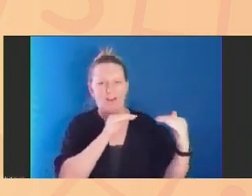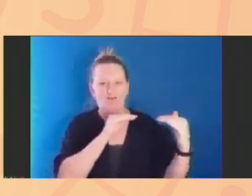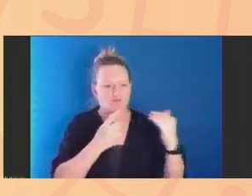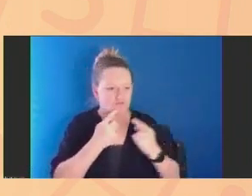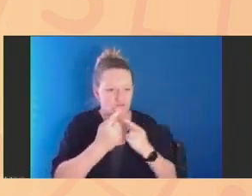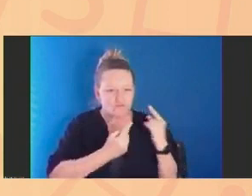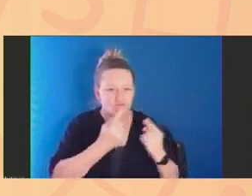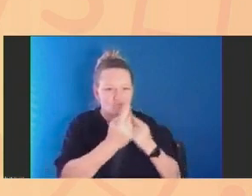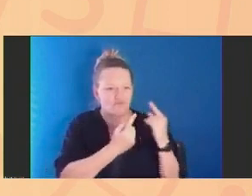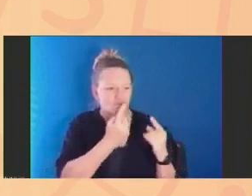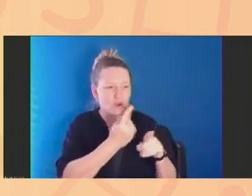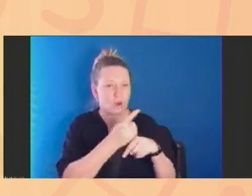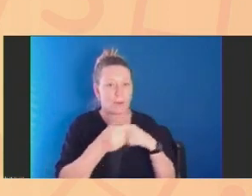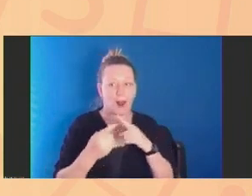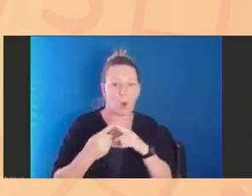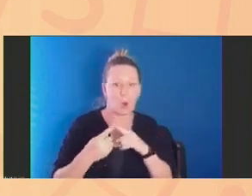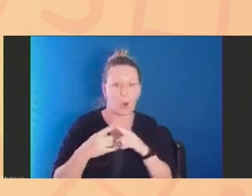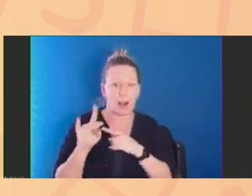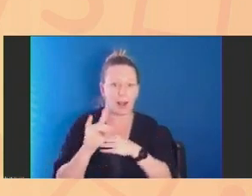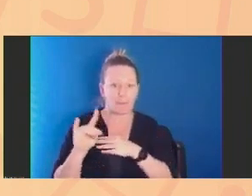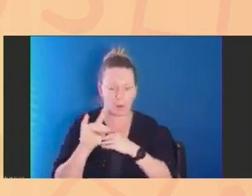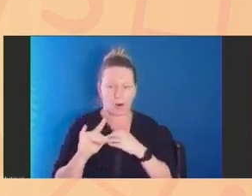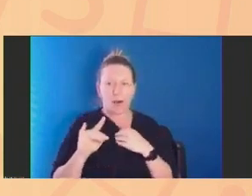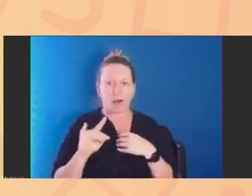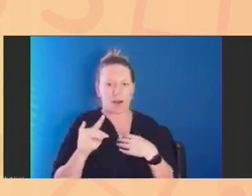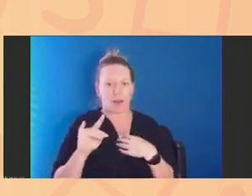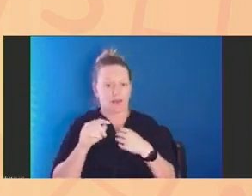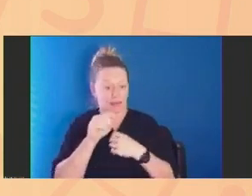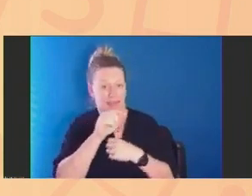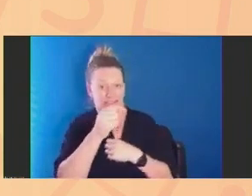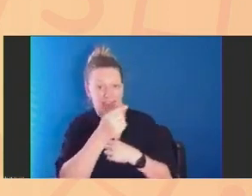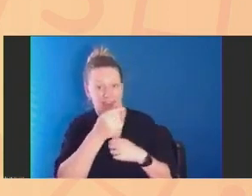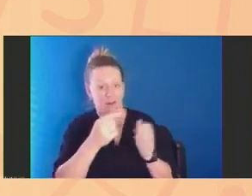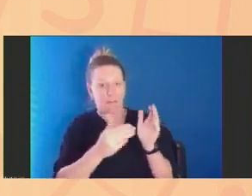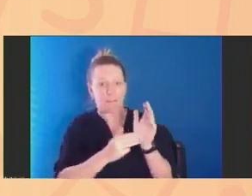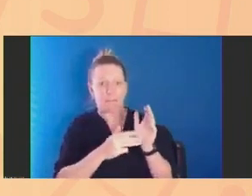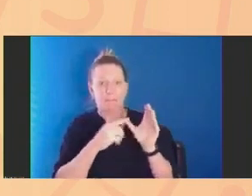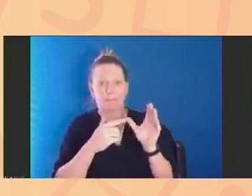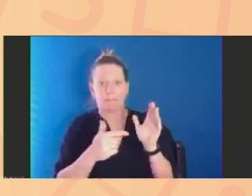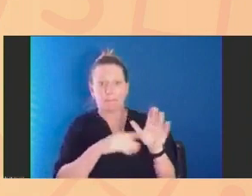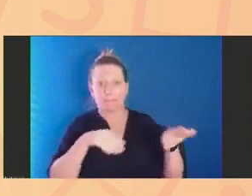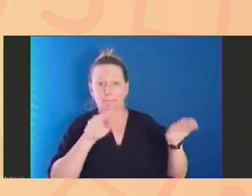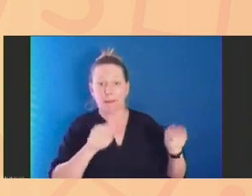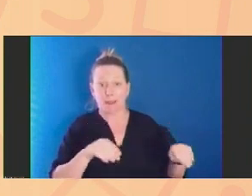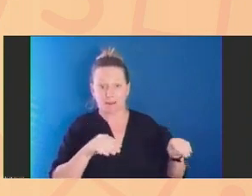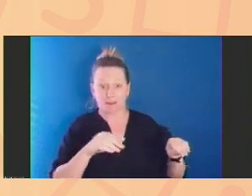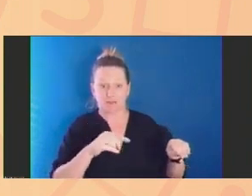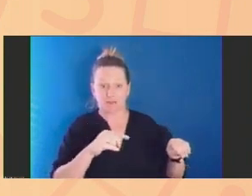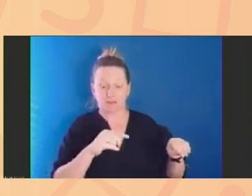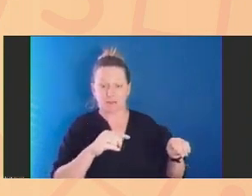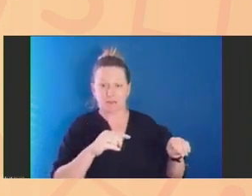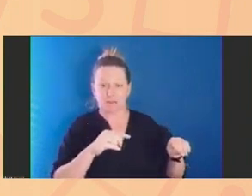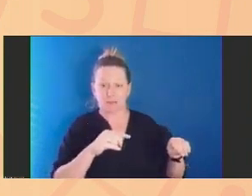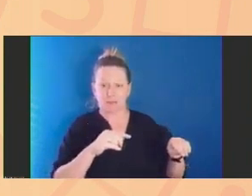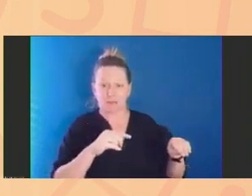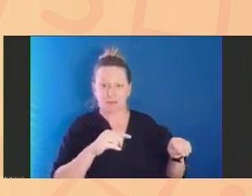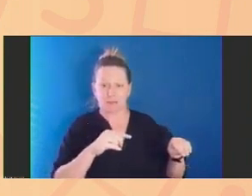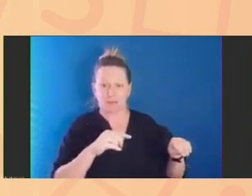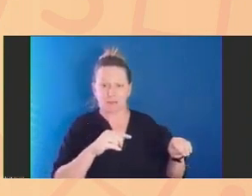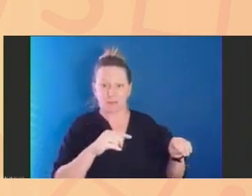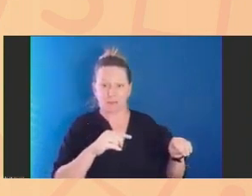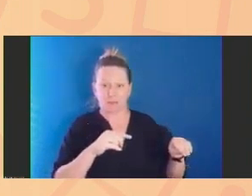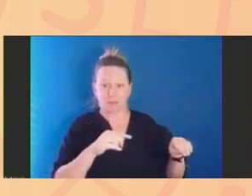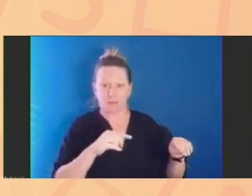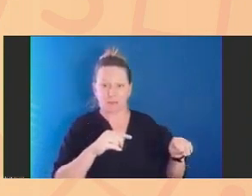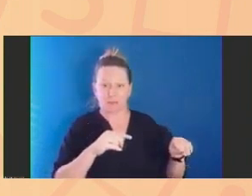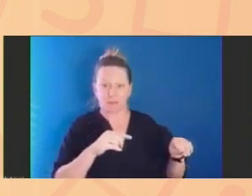even that mud is created by a river and yeah.